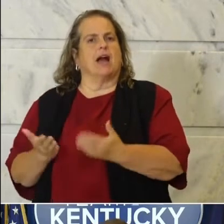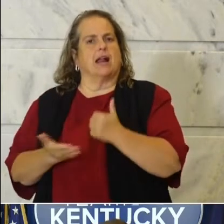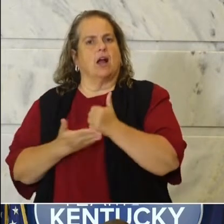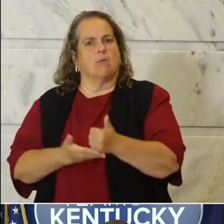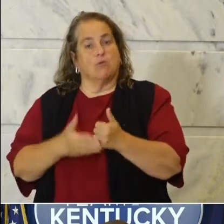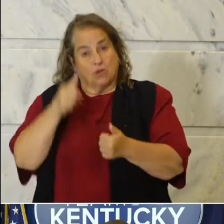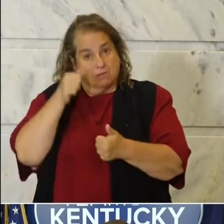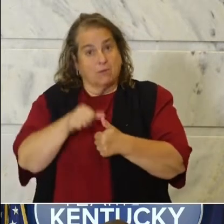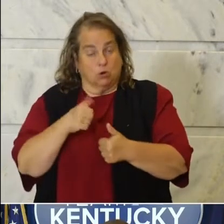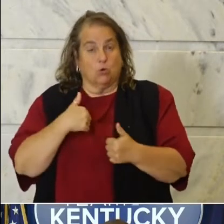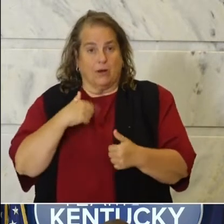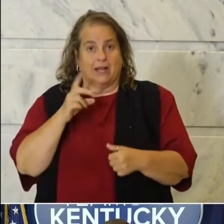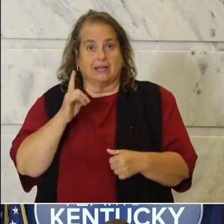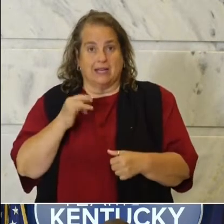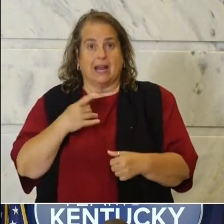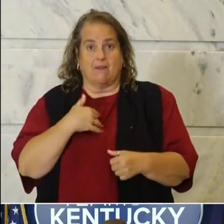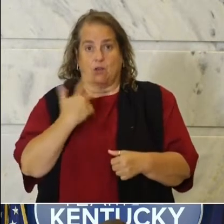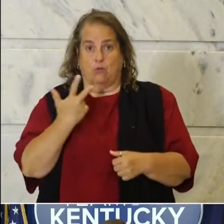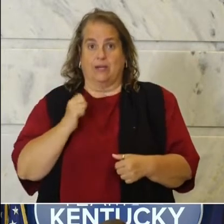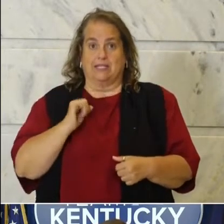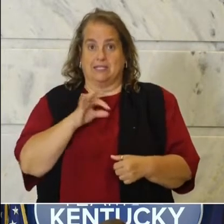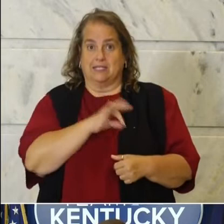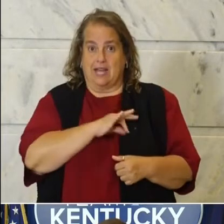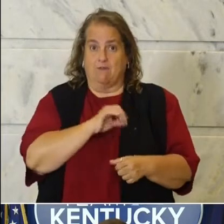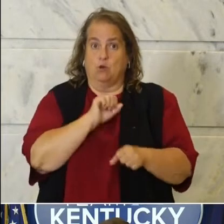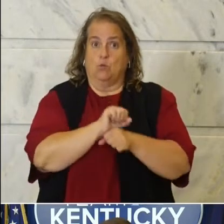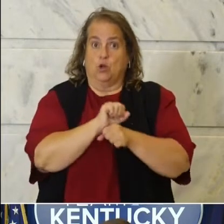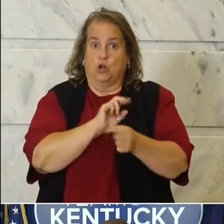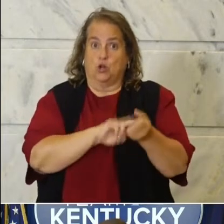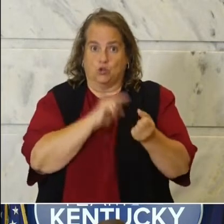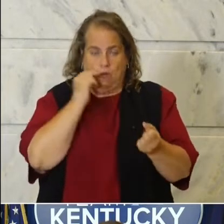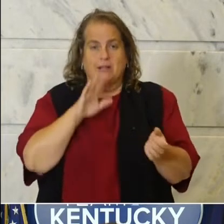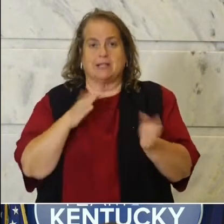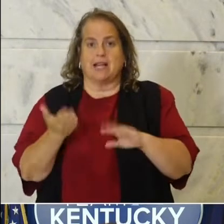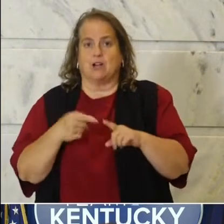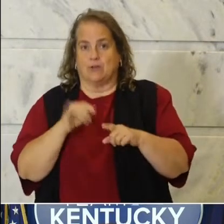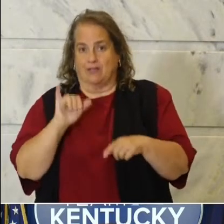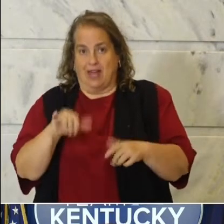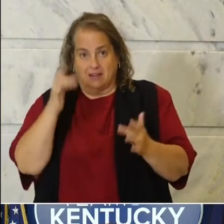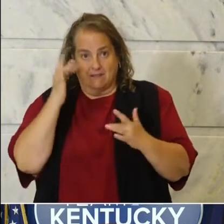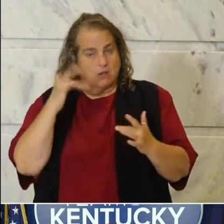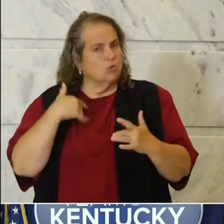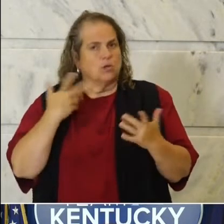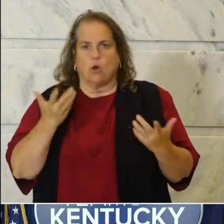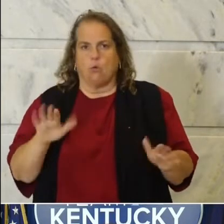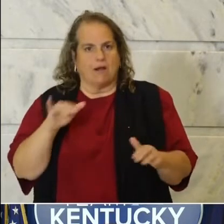members to this virus. We don't want to lose anybody else to this virus, but it